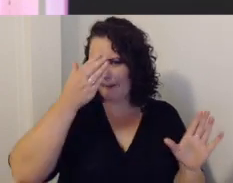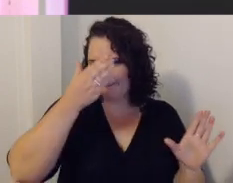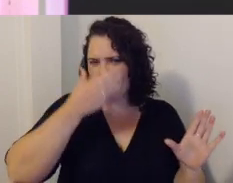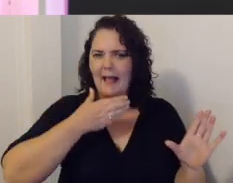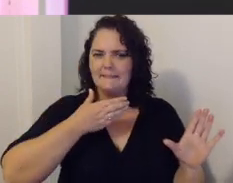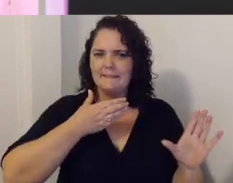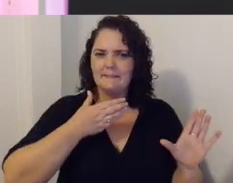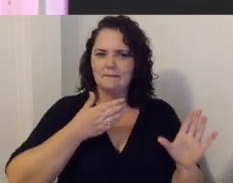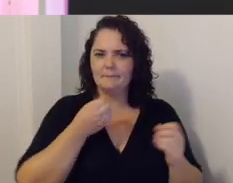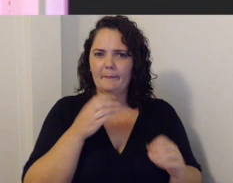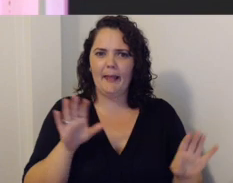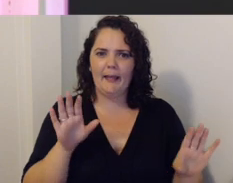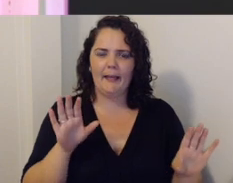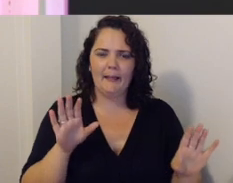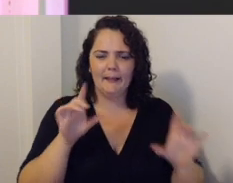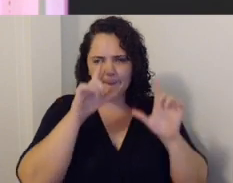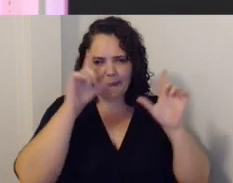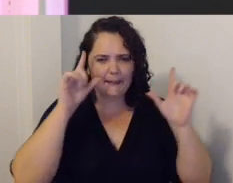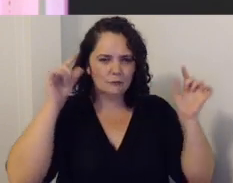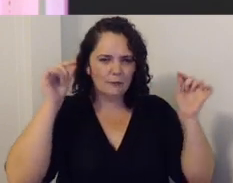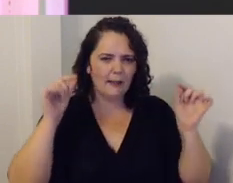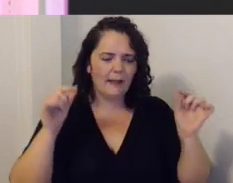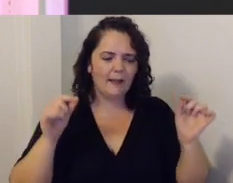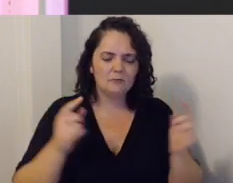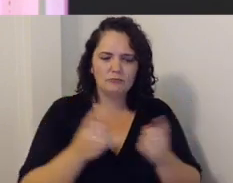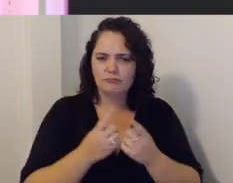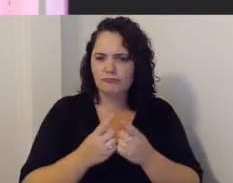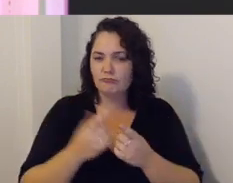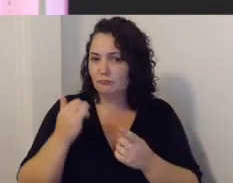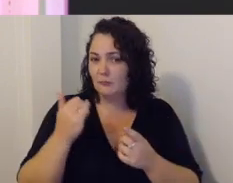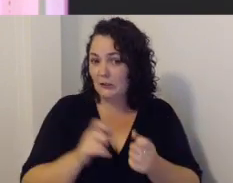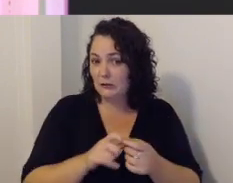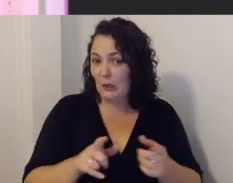that's sold out or not, Shannon's gonna jump in the chat and say sorry it's already sold out um but